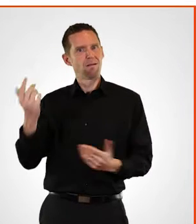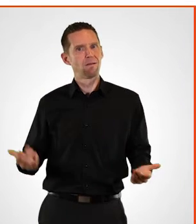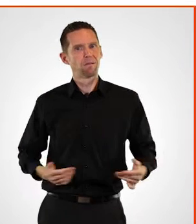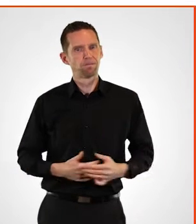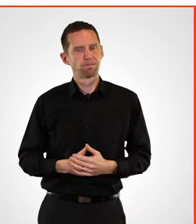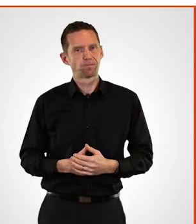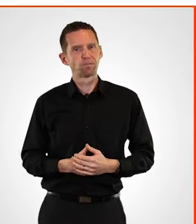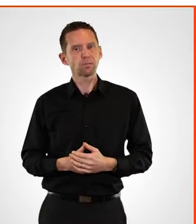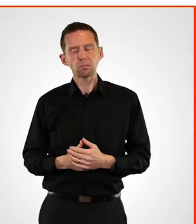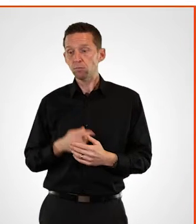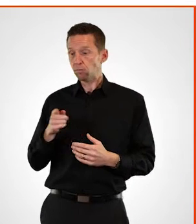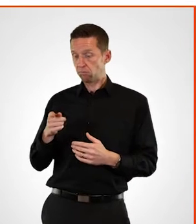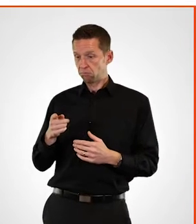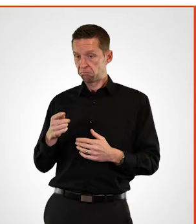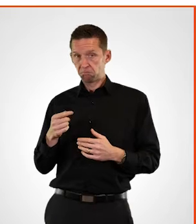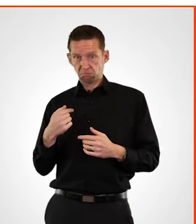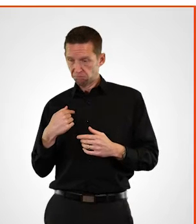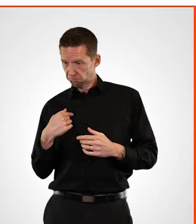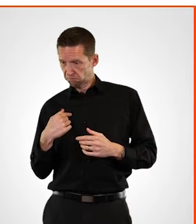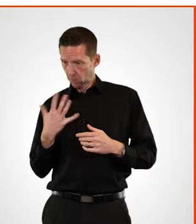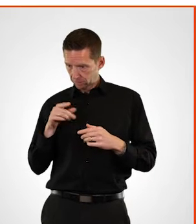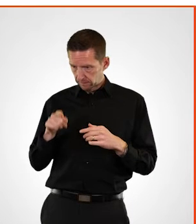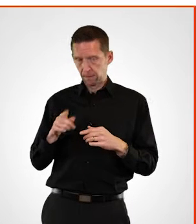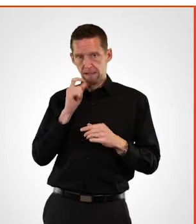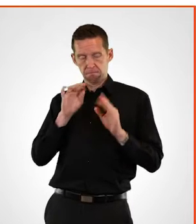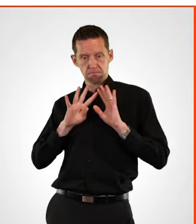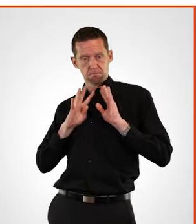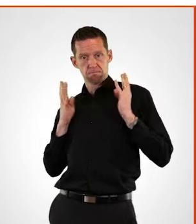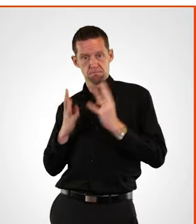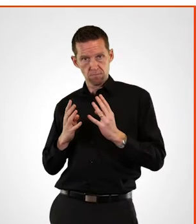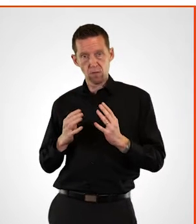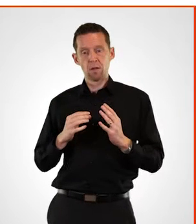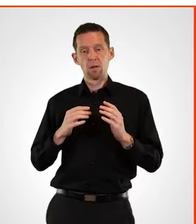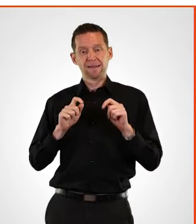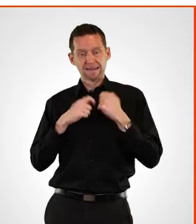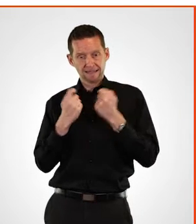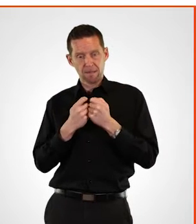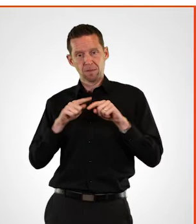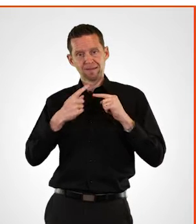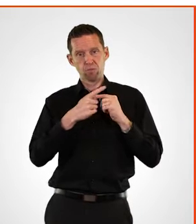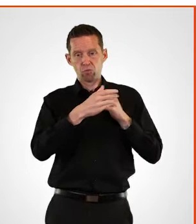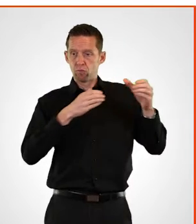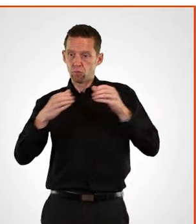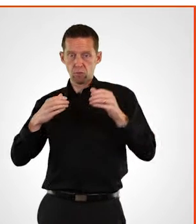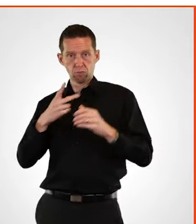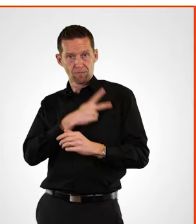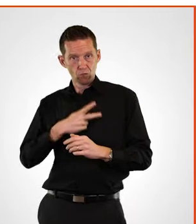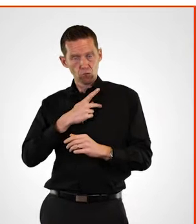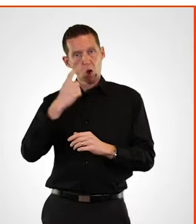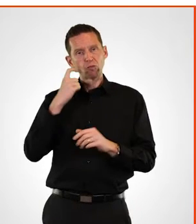When we want that and we're going to set up a multidisciplinary team, what we really want to do, as much as we can,